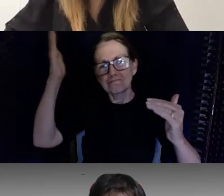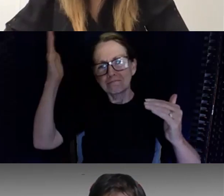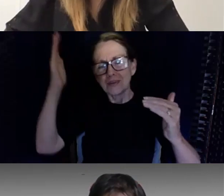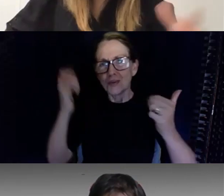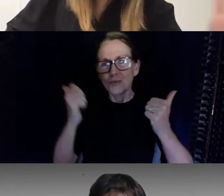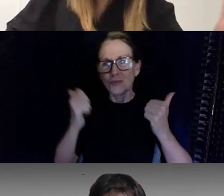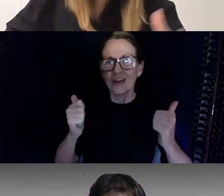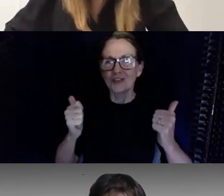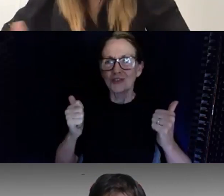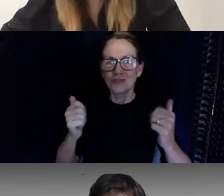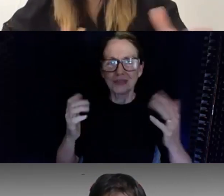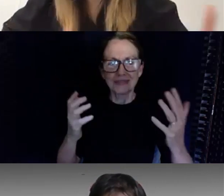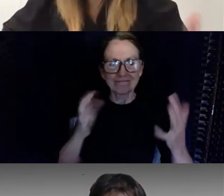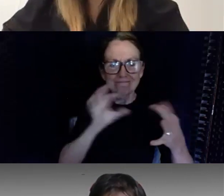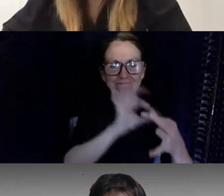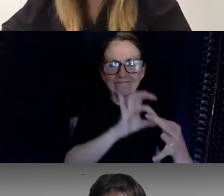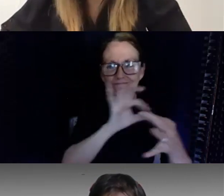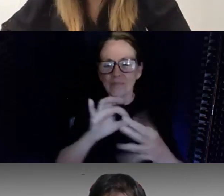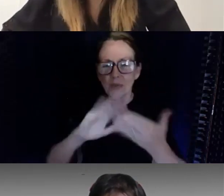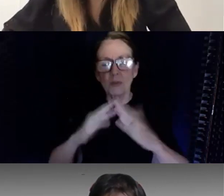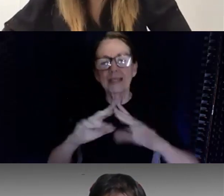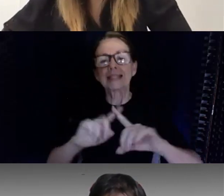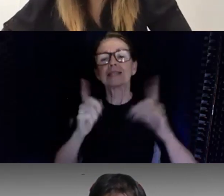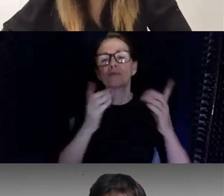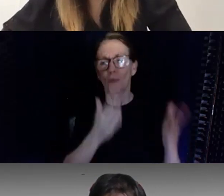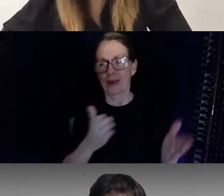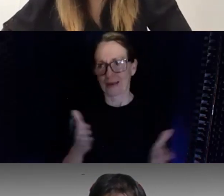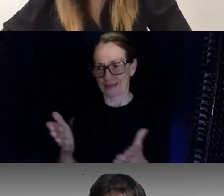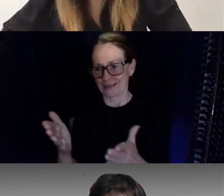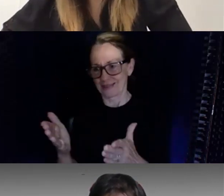AND AT THE SAME TIME WE HAVE THE SPOTLIGHT SERIES, WHICH IS A LITTLE MORE ACADEMIC ORIENTED.